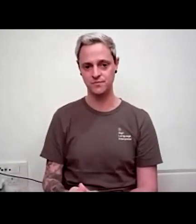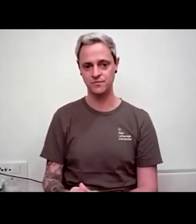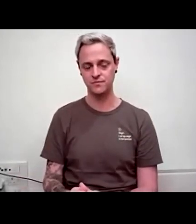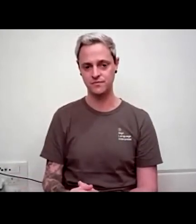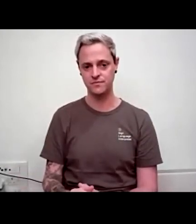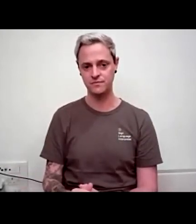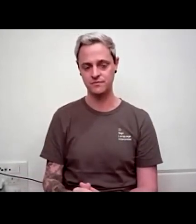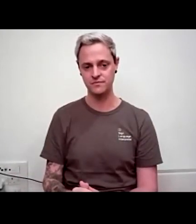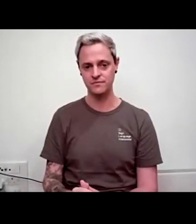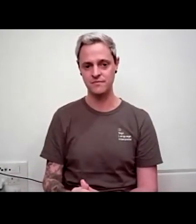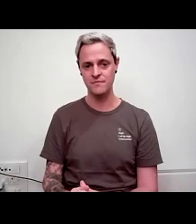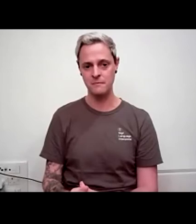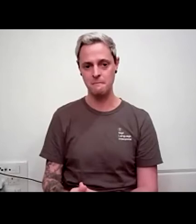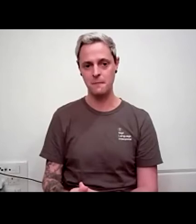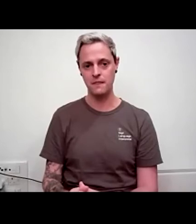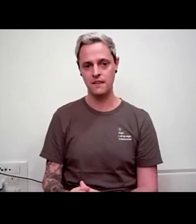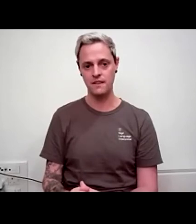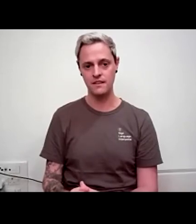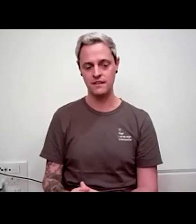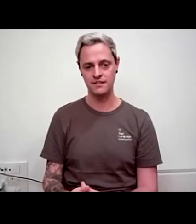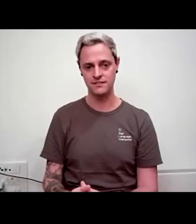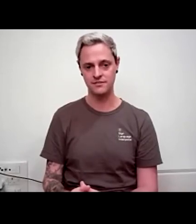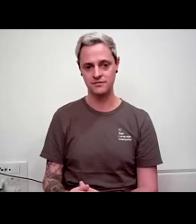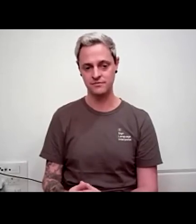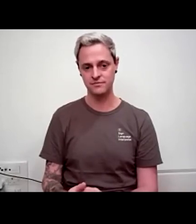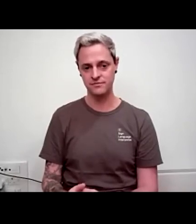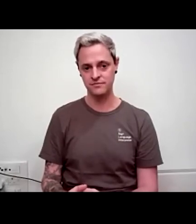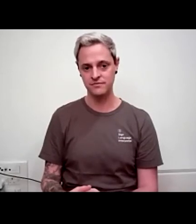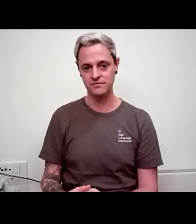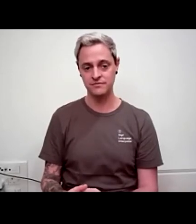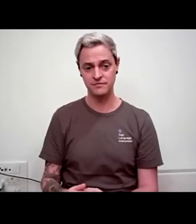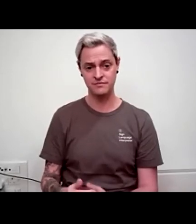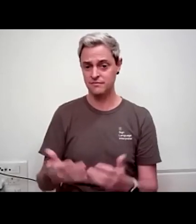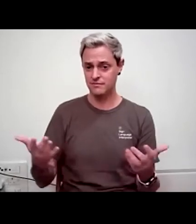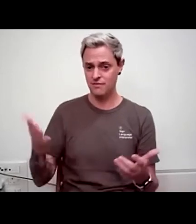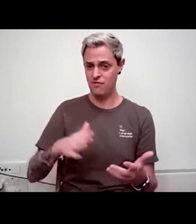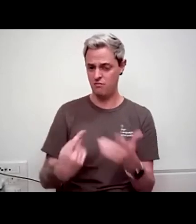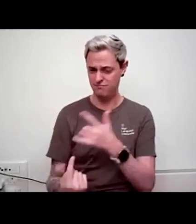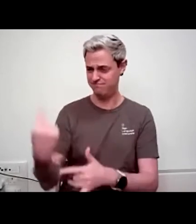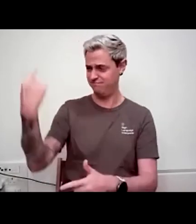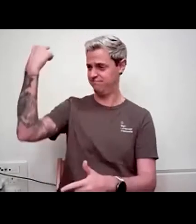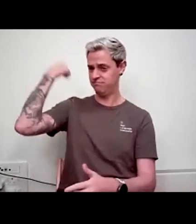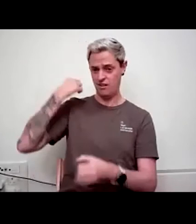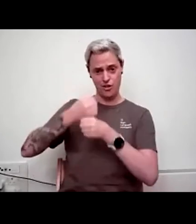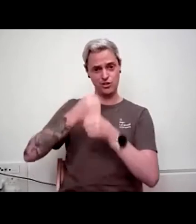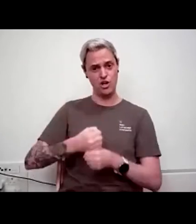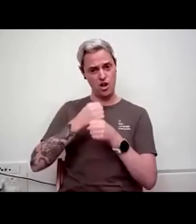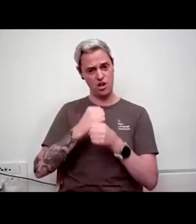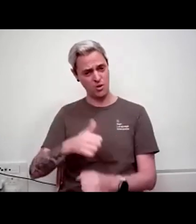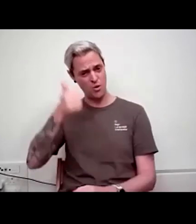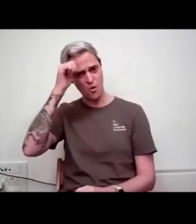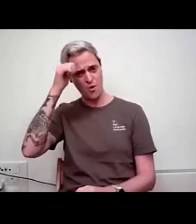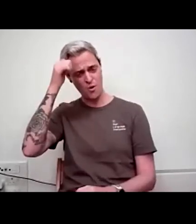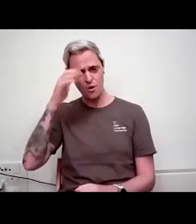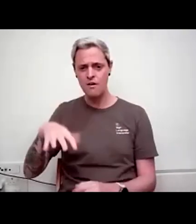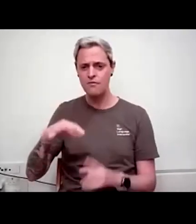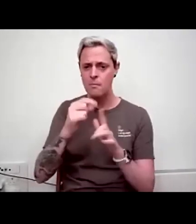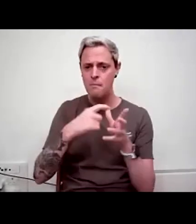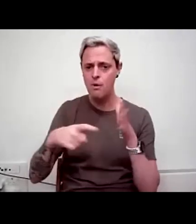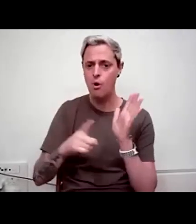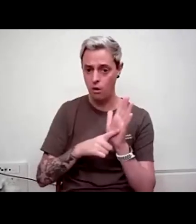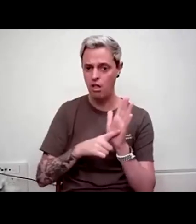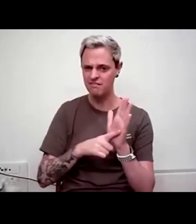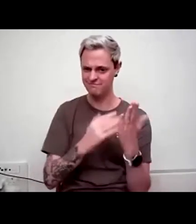I start there because I think from its very earliest generation, the church understood this point and Paul succinctly summarised it in